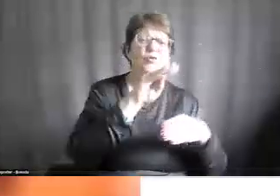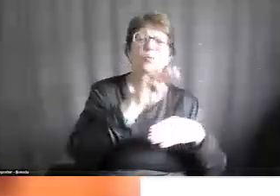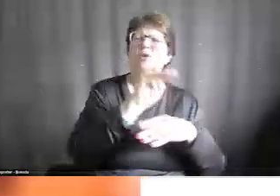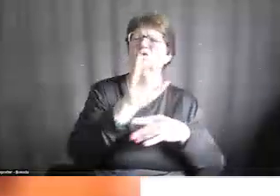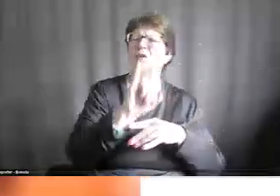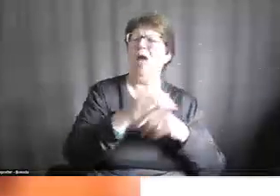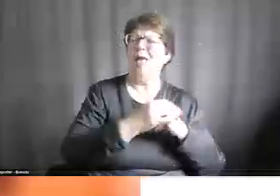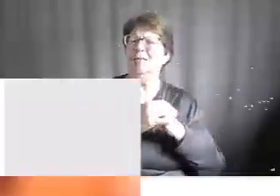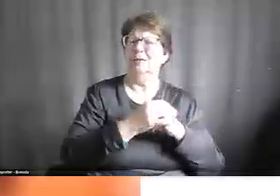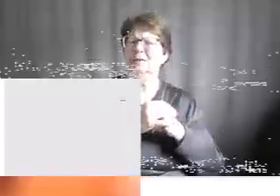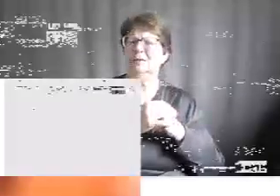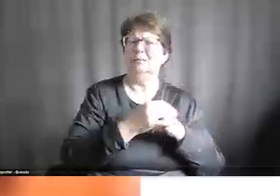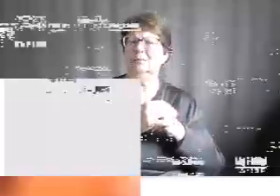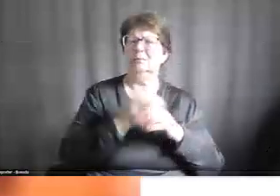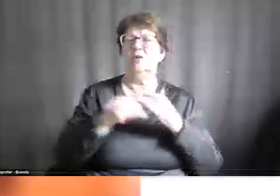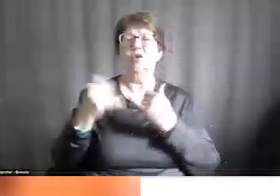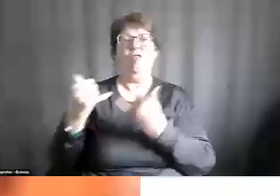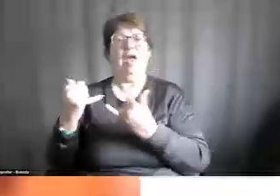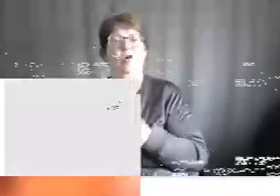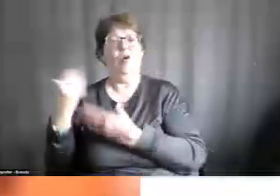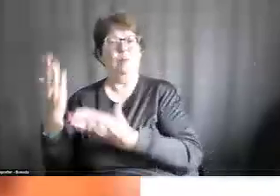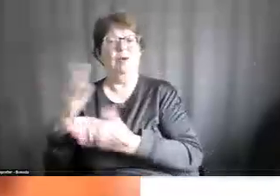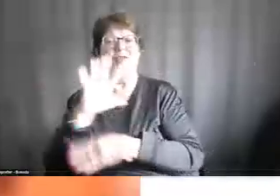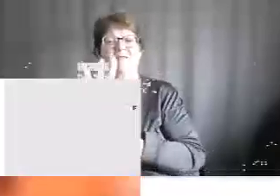Boardroom: Under the current proposal, Route 554 would be deleted.